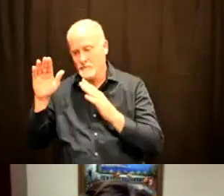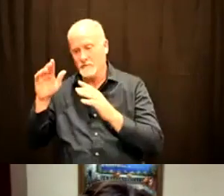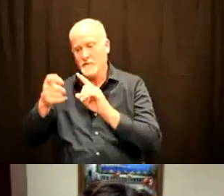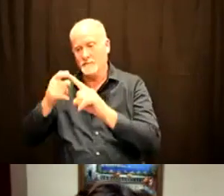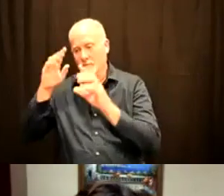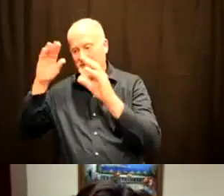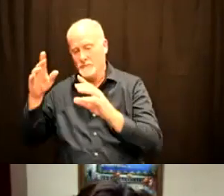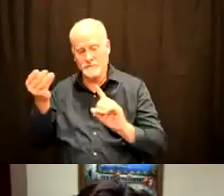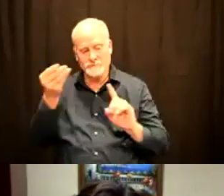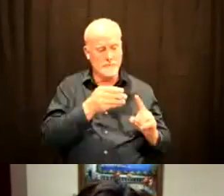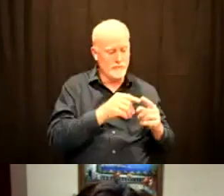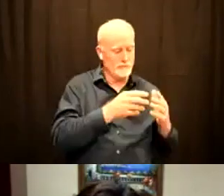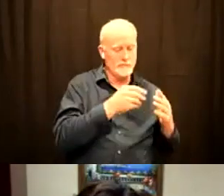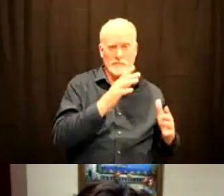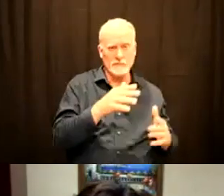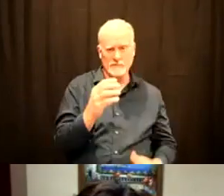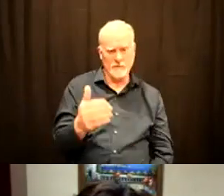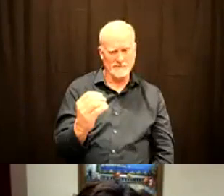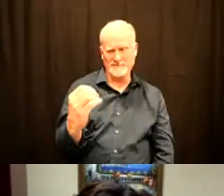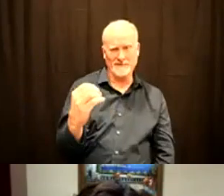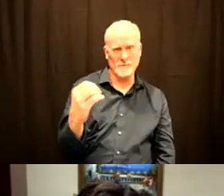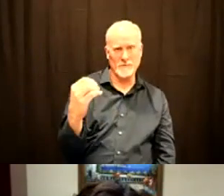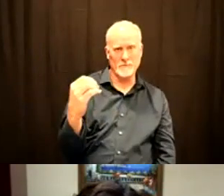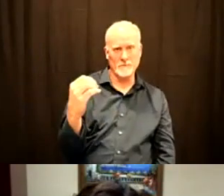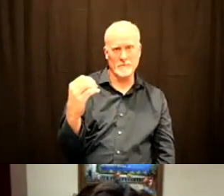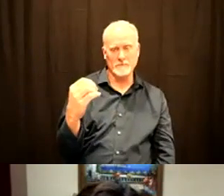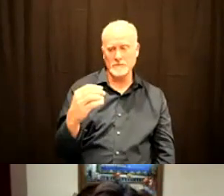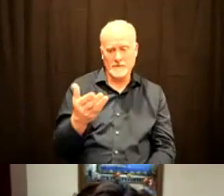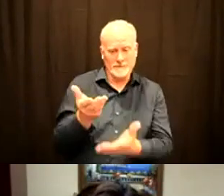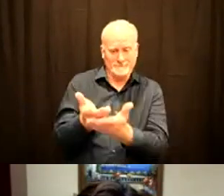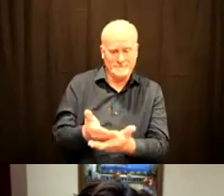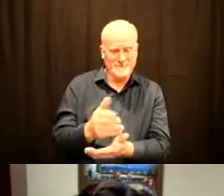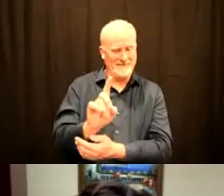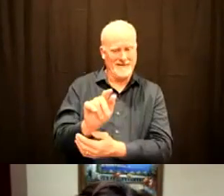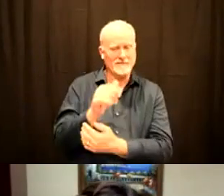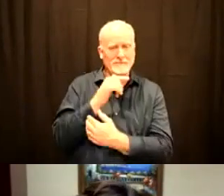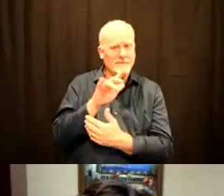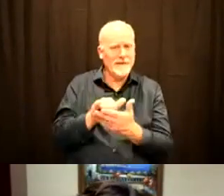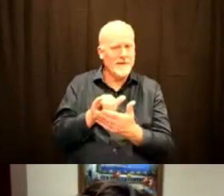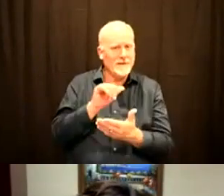so we really our data show that that is not going to help us control this epidemic and when you